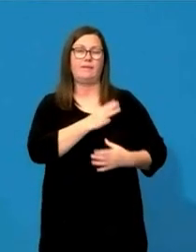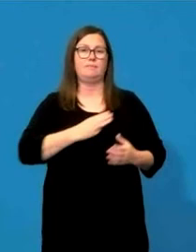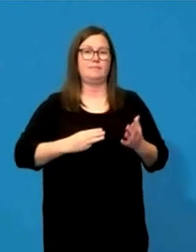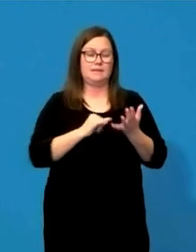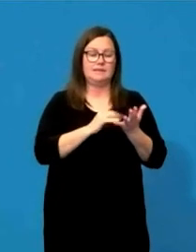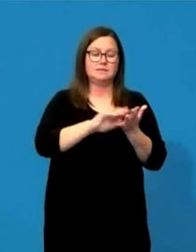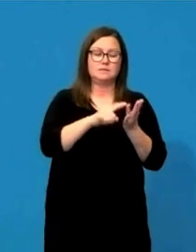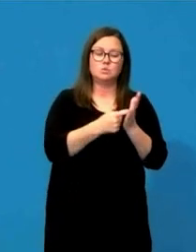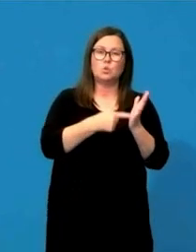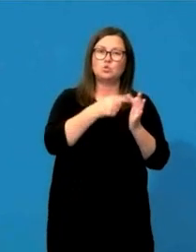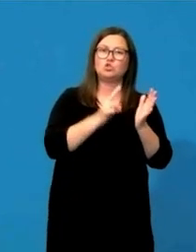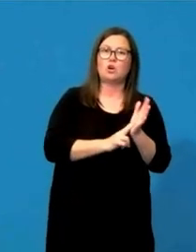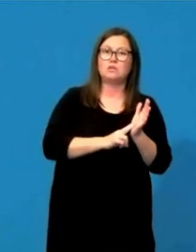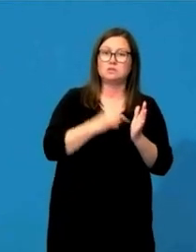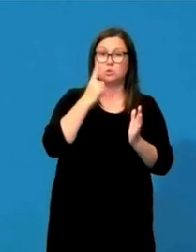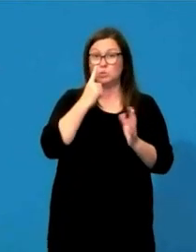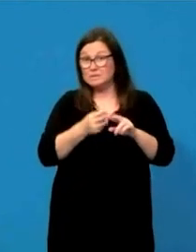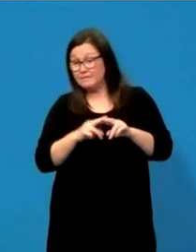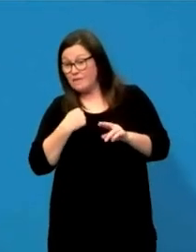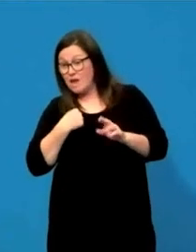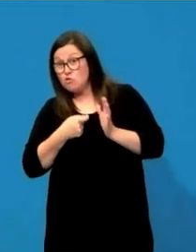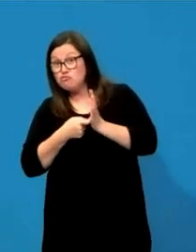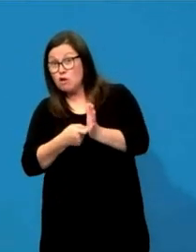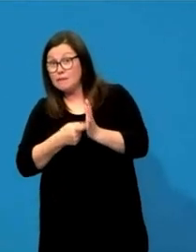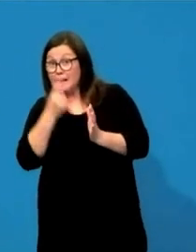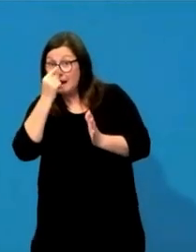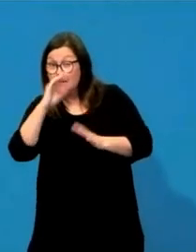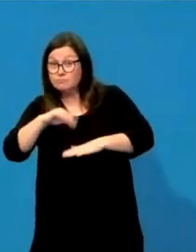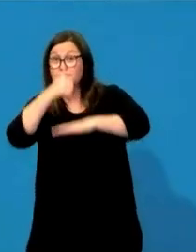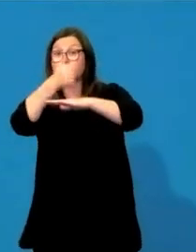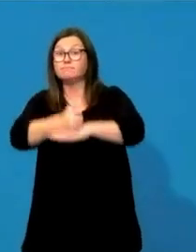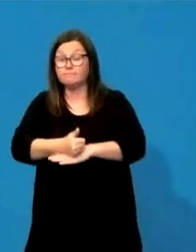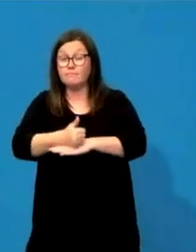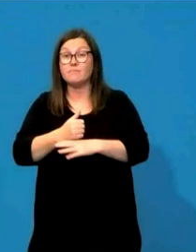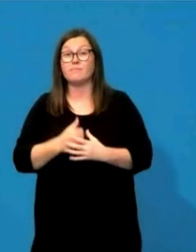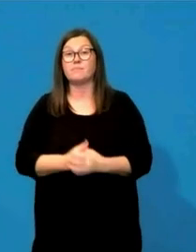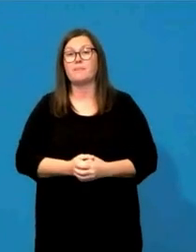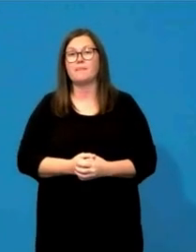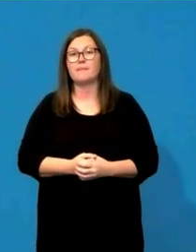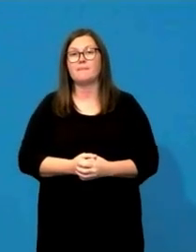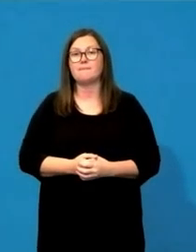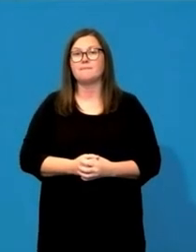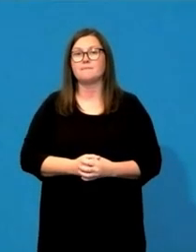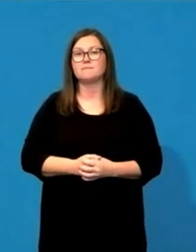Yes, I was going to ask you, the report was completed in - by at least